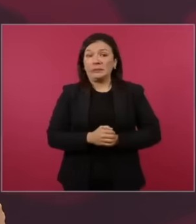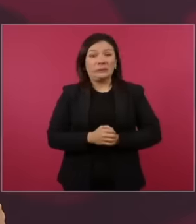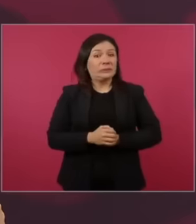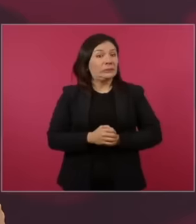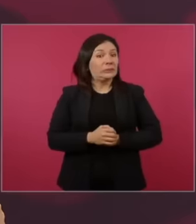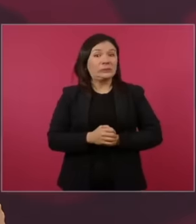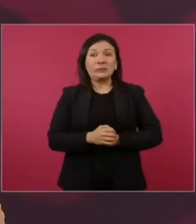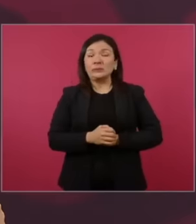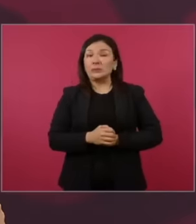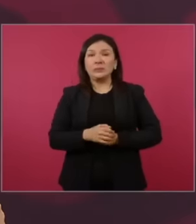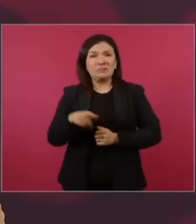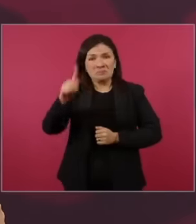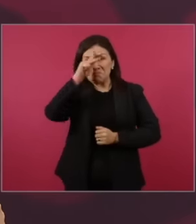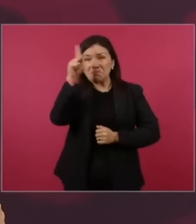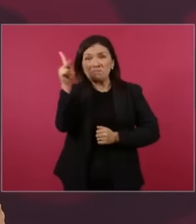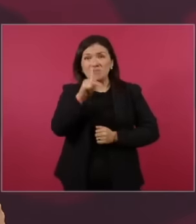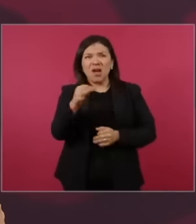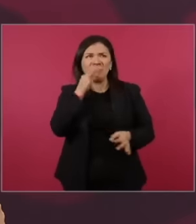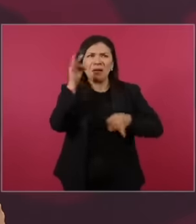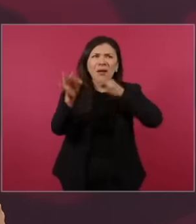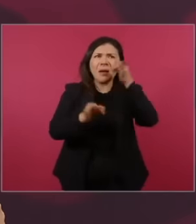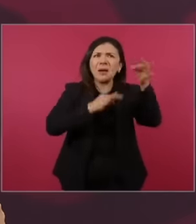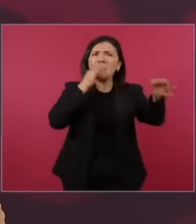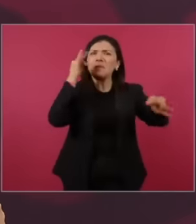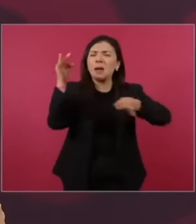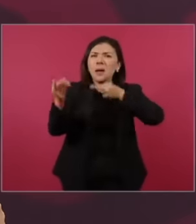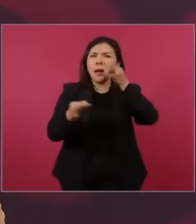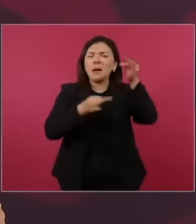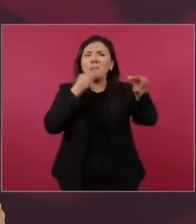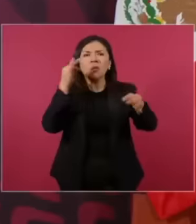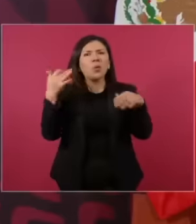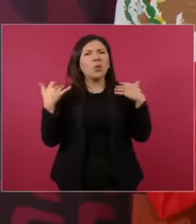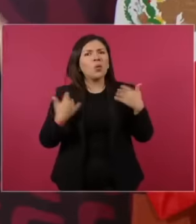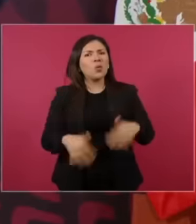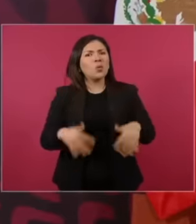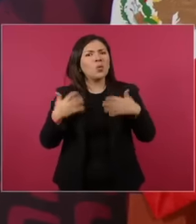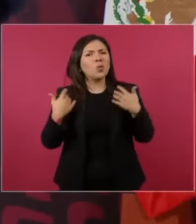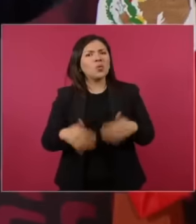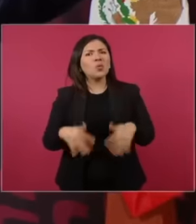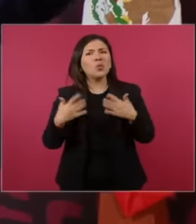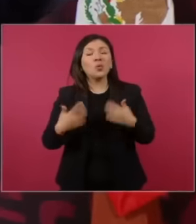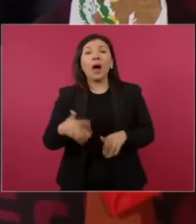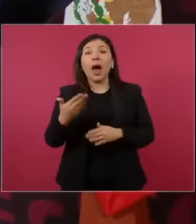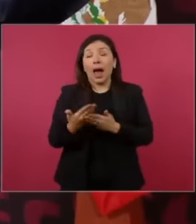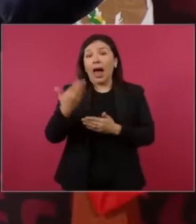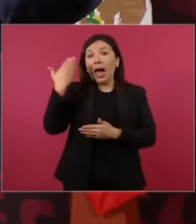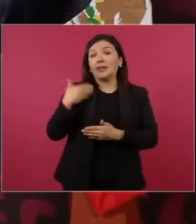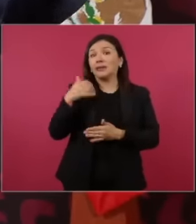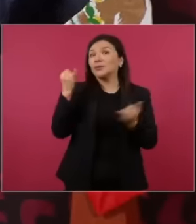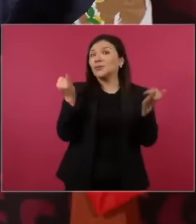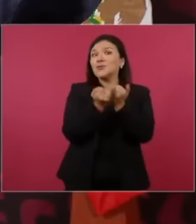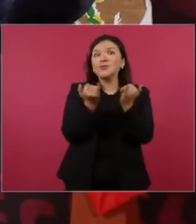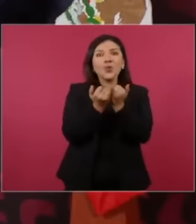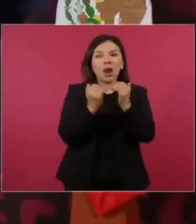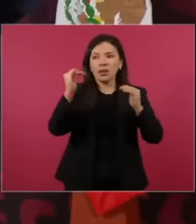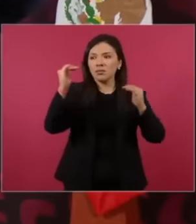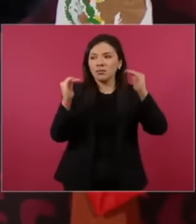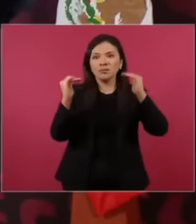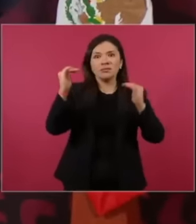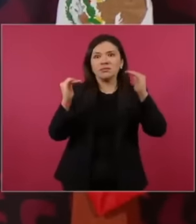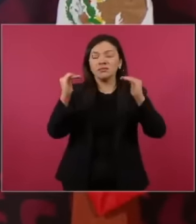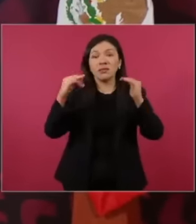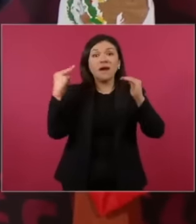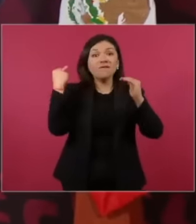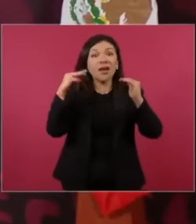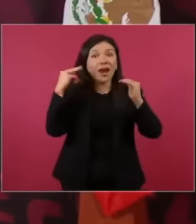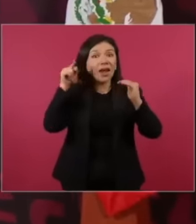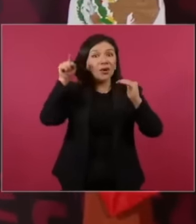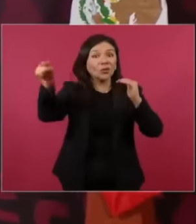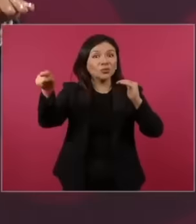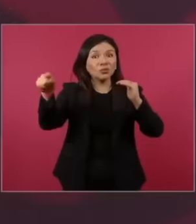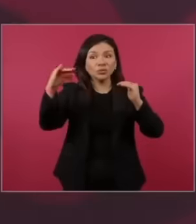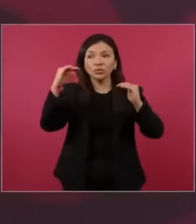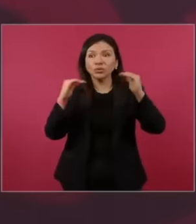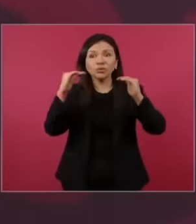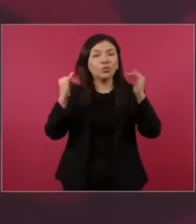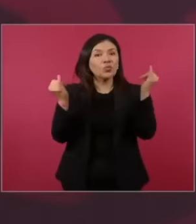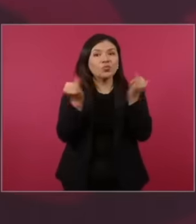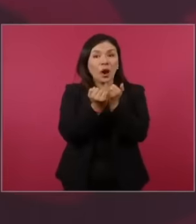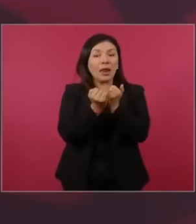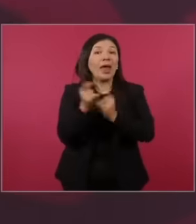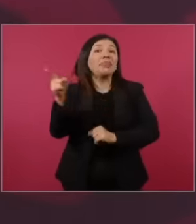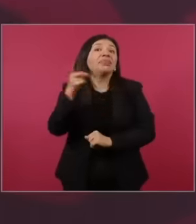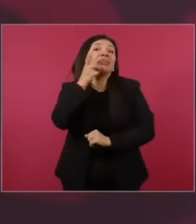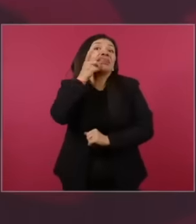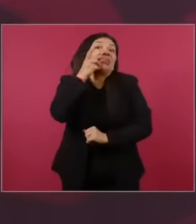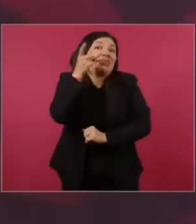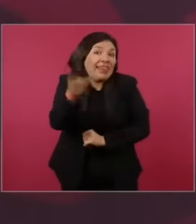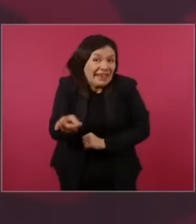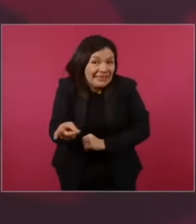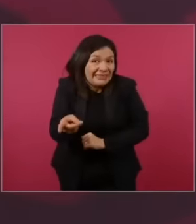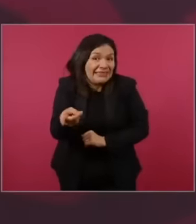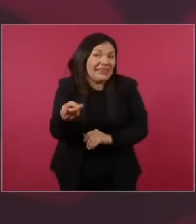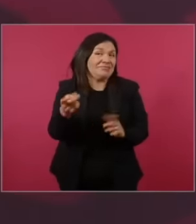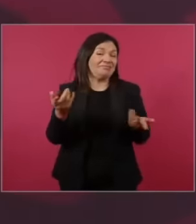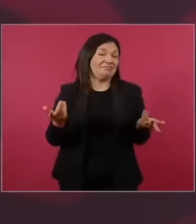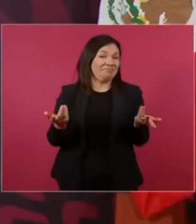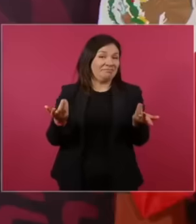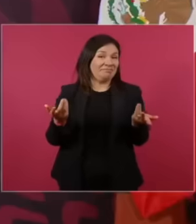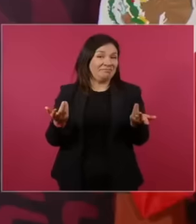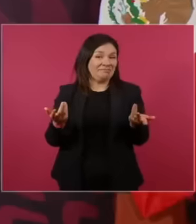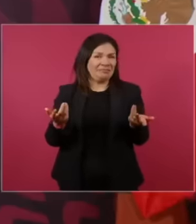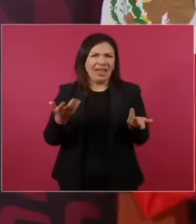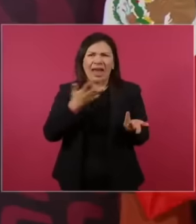a campaign and this and Veracruz was supposedly tied but the money portfolios